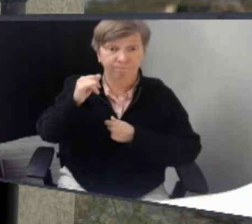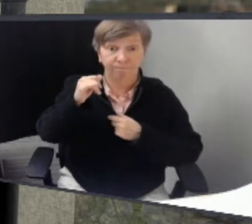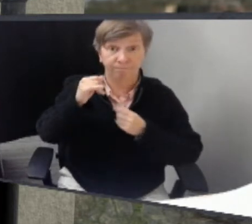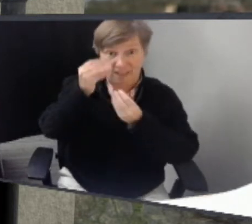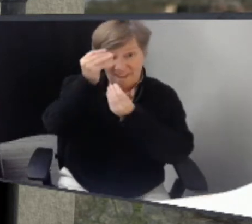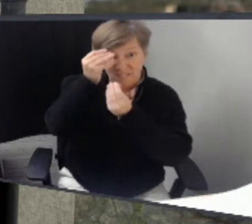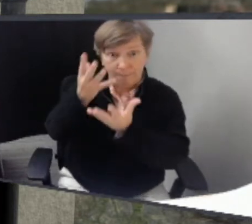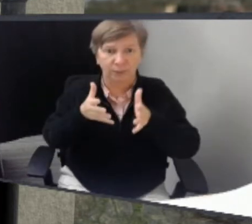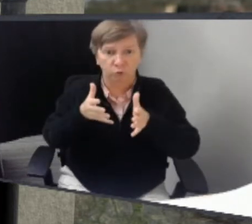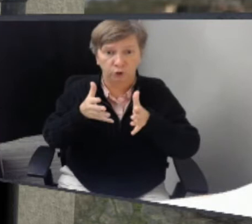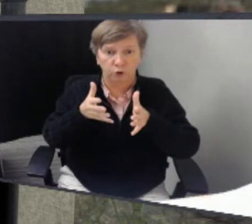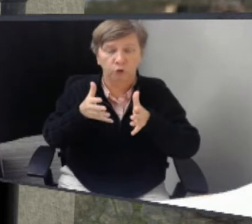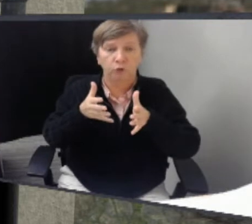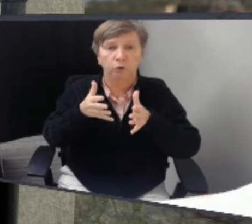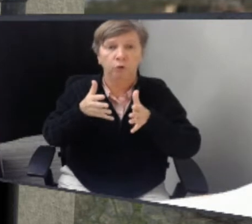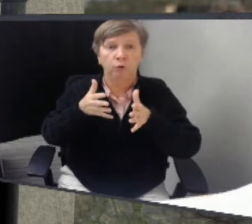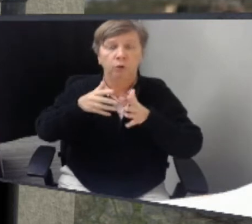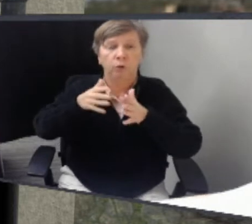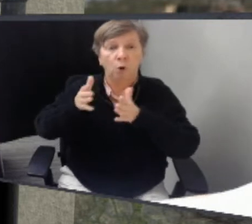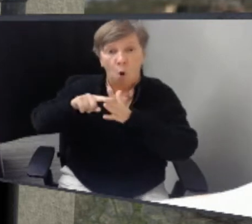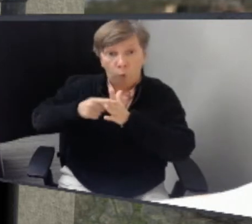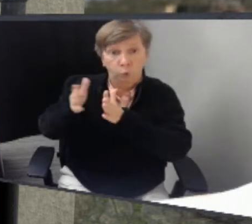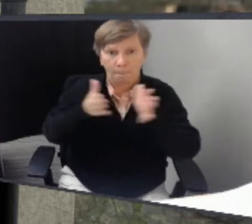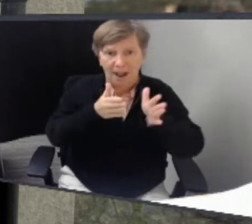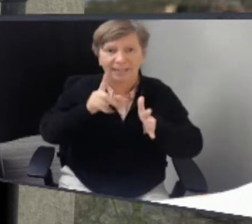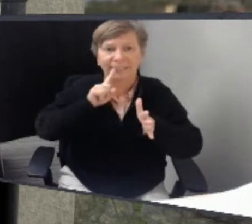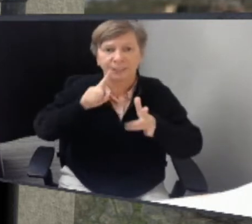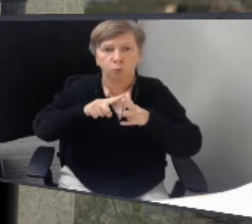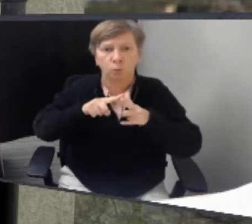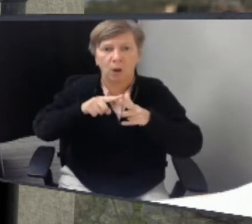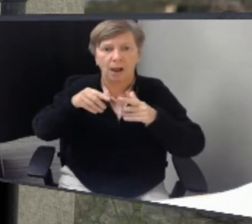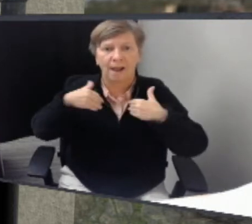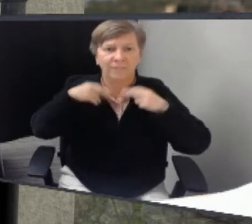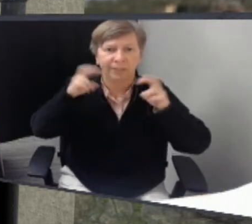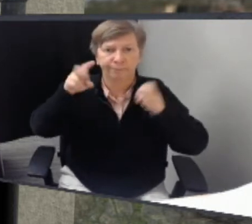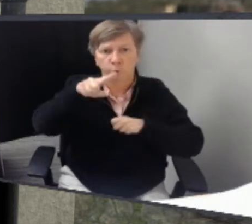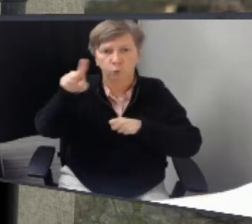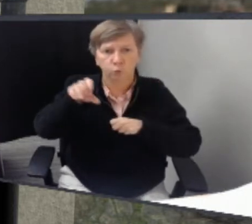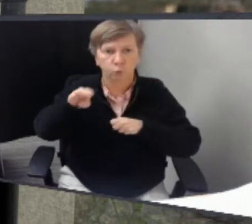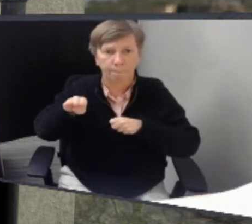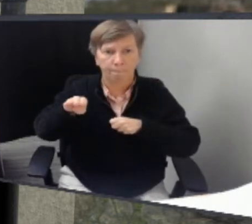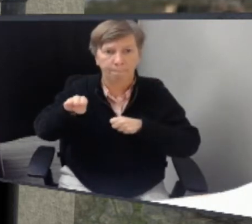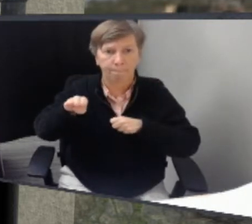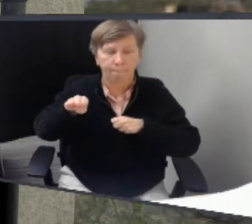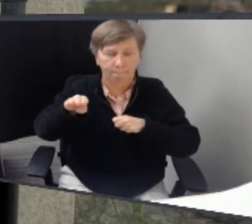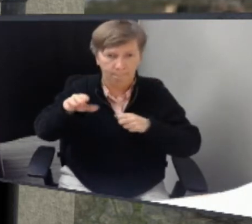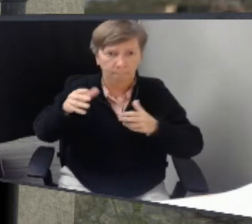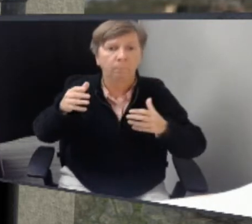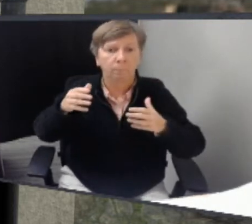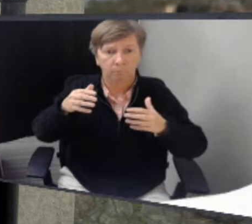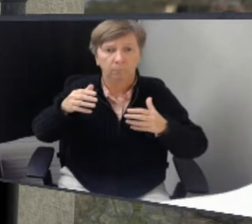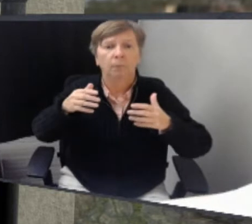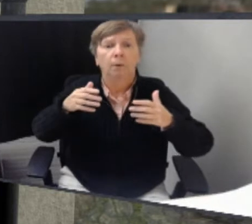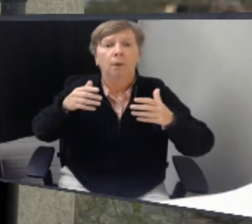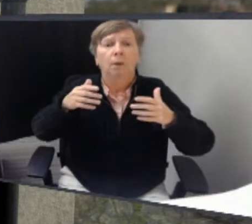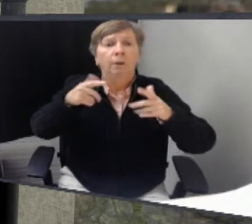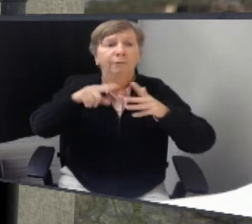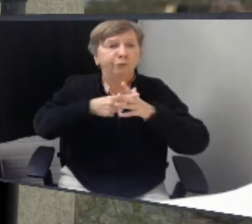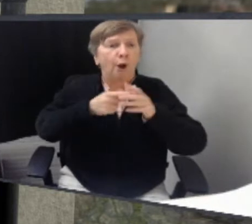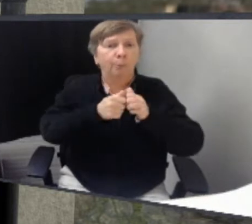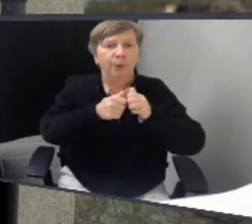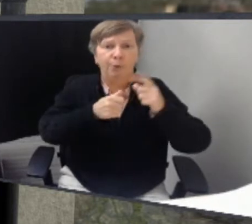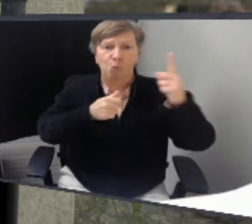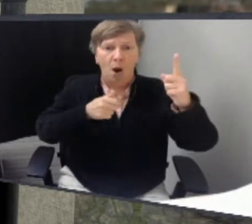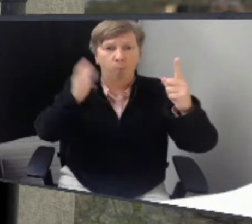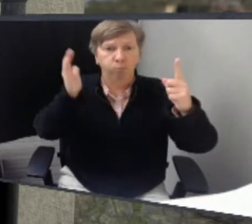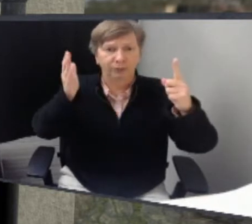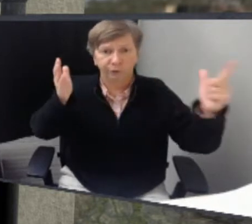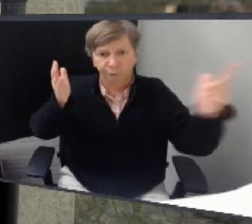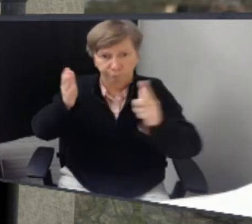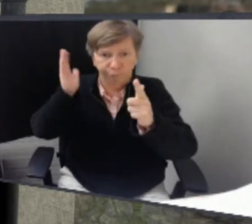going to work. From the information I received, I learned that all moderators would plan to have a